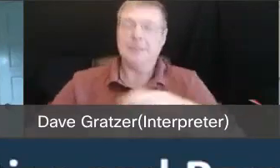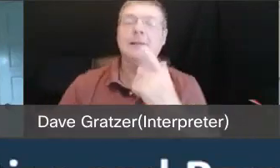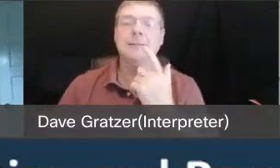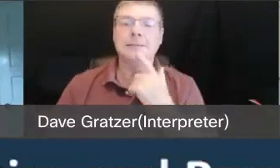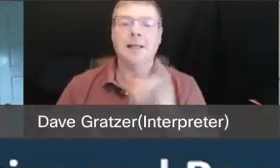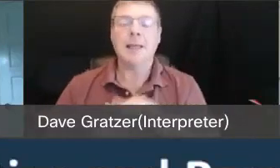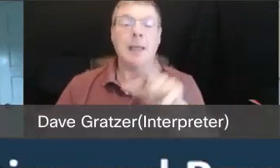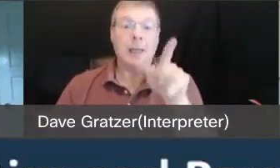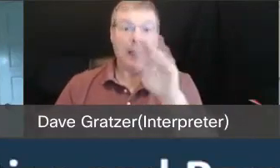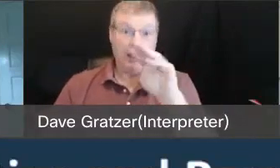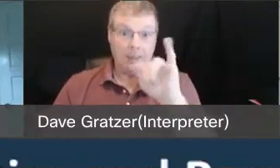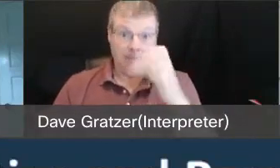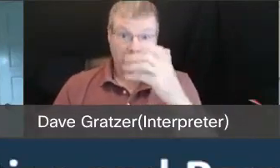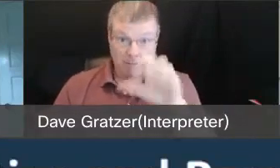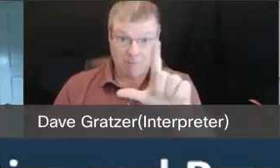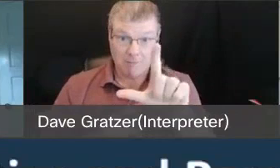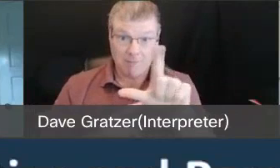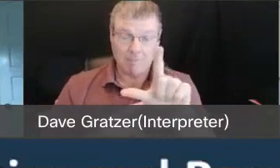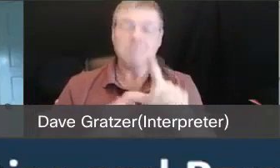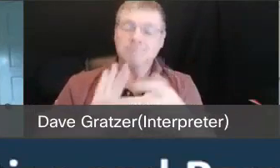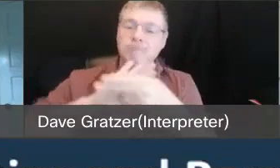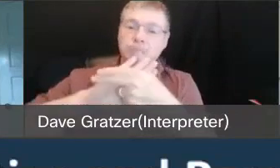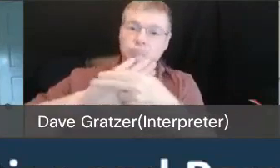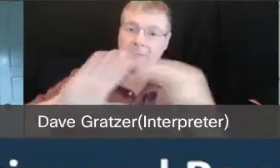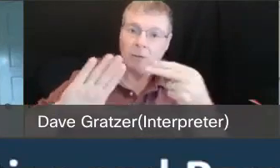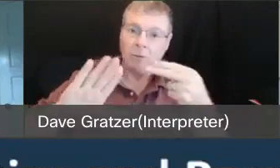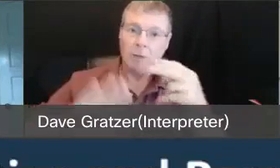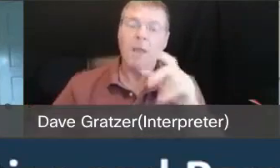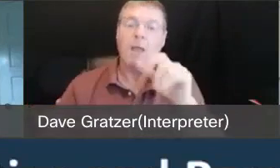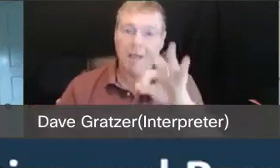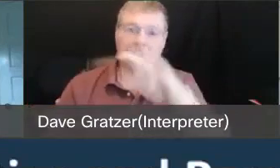Michael has a diagnosis of schizophrenia paranoid type